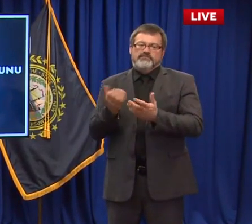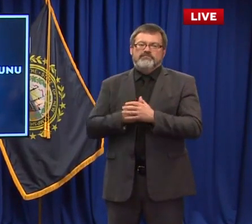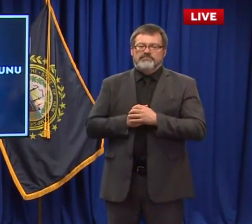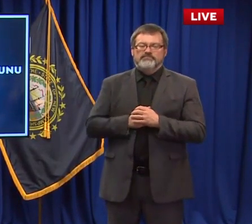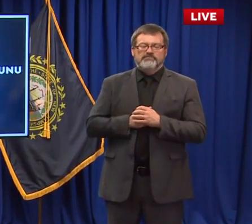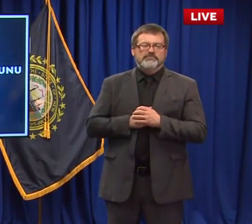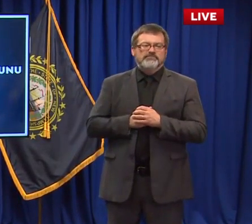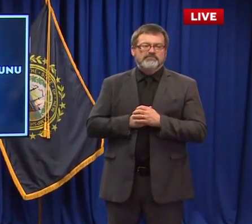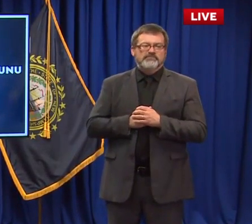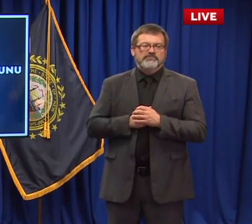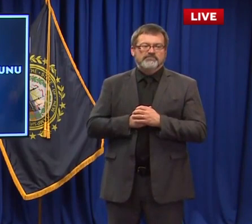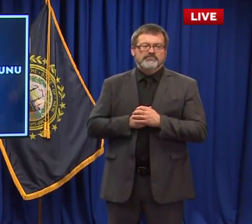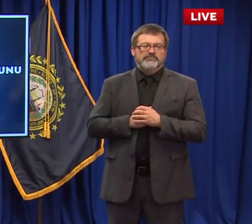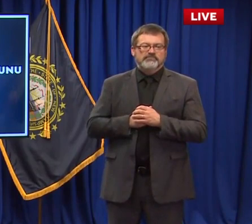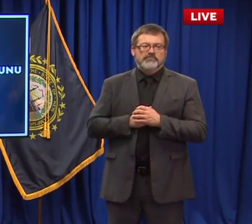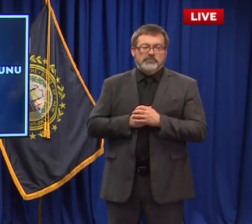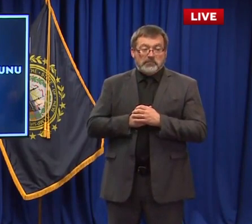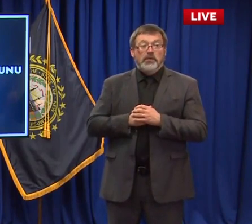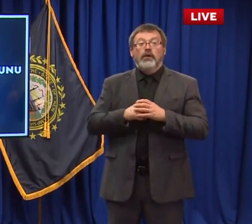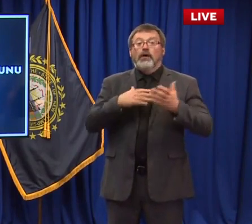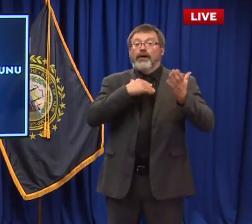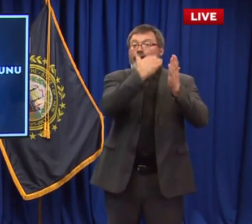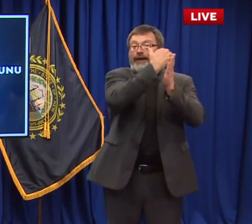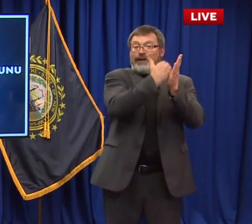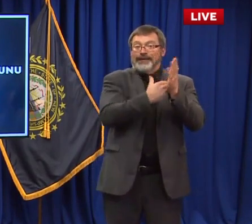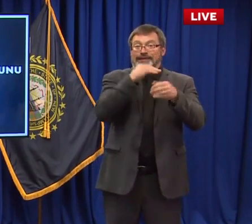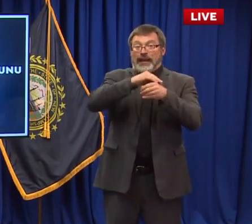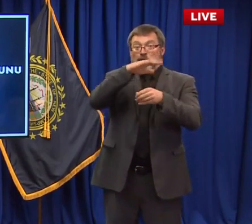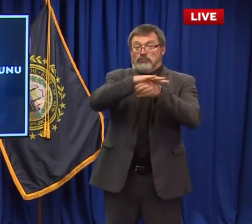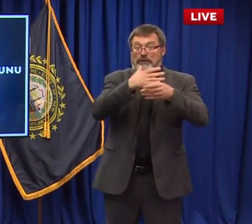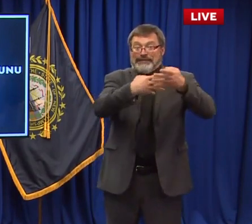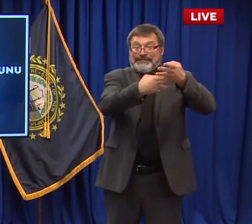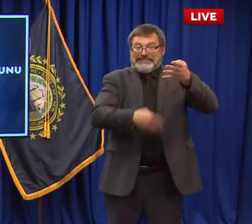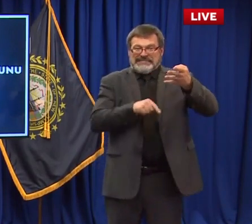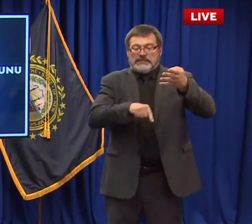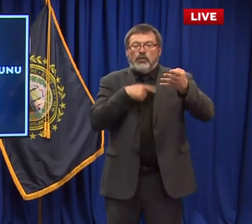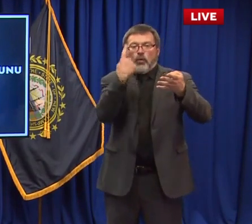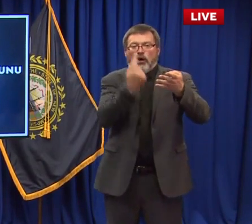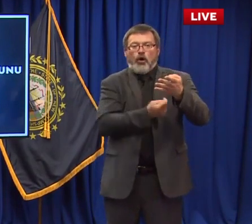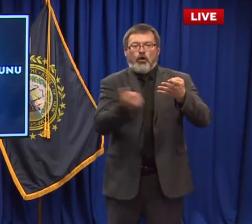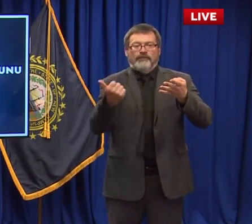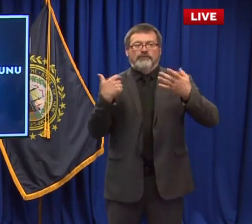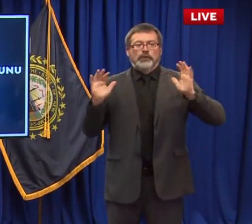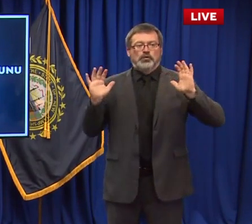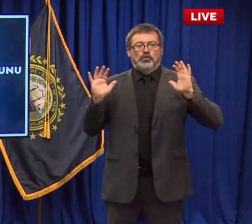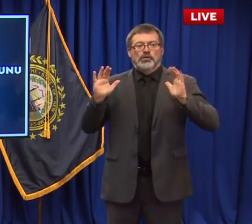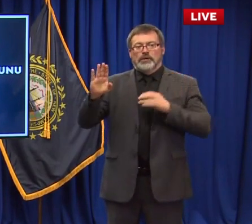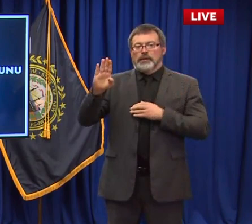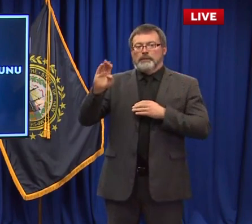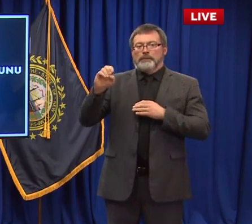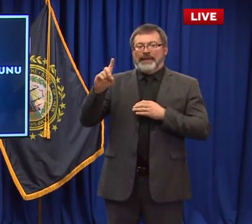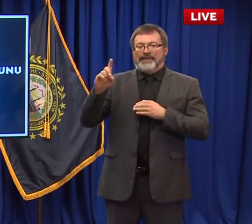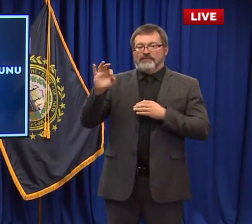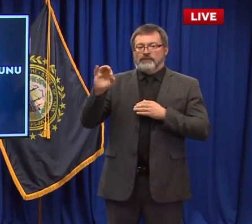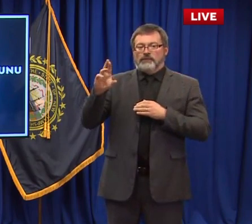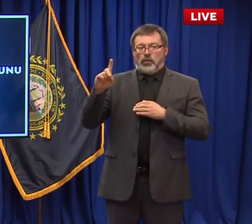WE HAVE ONE OUTBREAK TO CLOSE OUT TODAY, THAT IS BEDFORD NURSING AND REHAB CENTER.